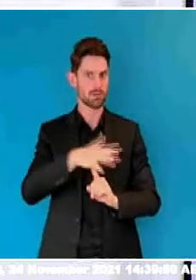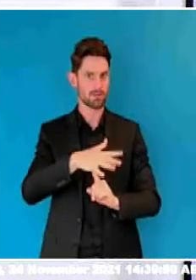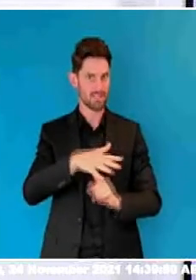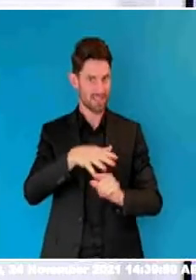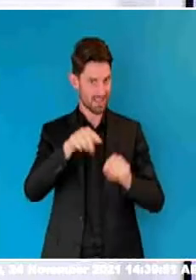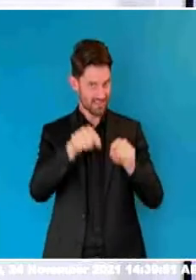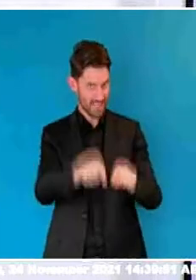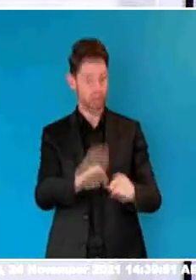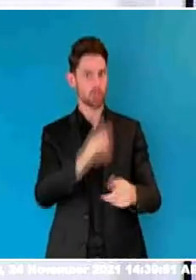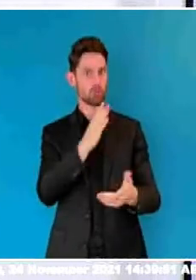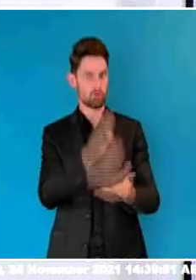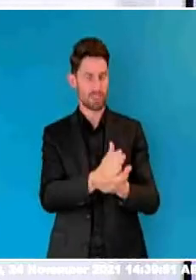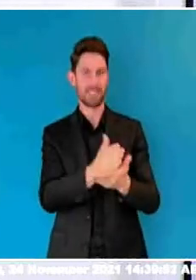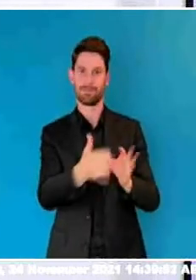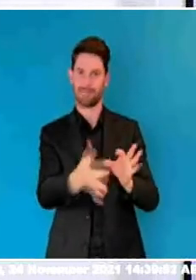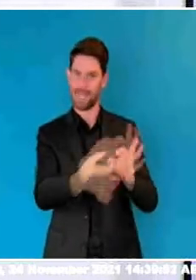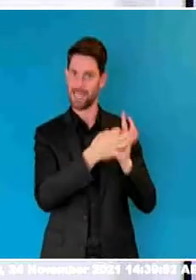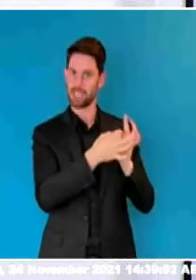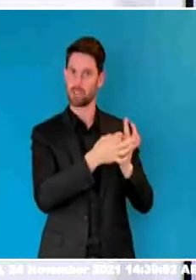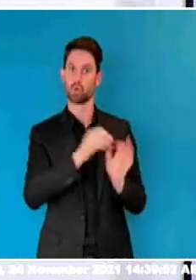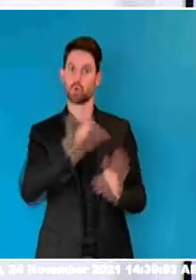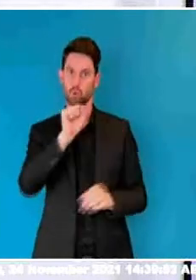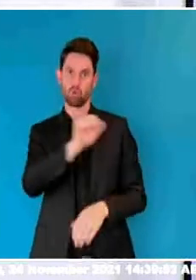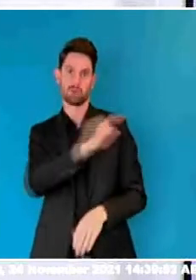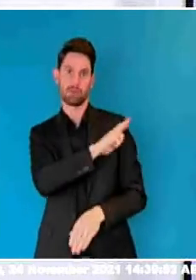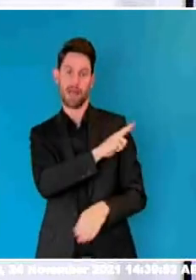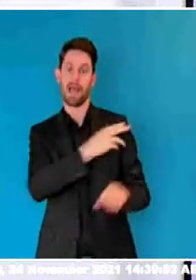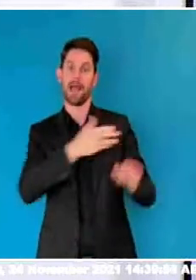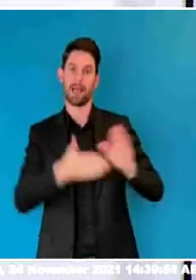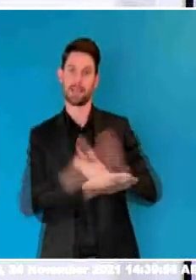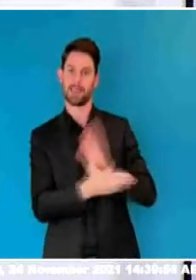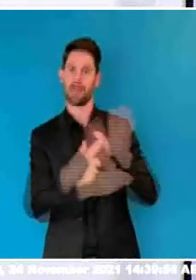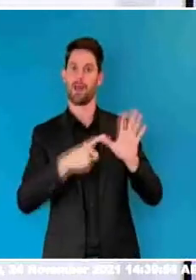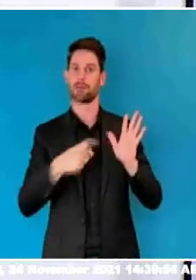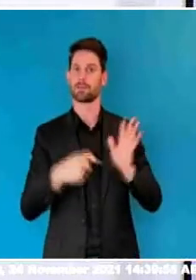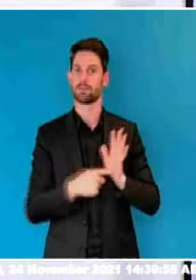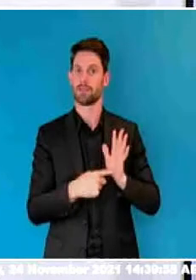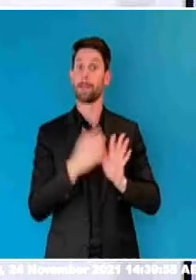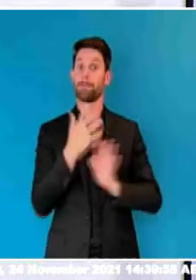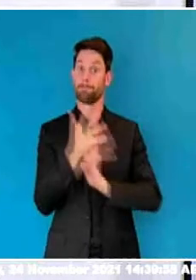engages the functions that you have under the Act, that is developing policy and